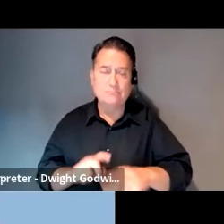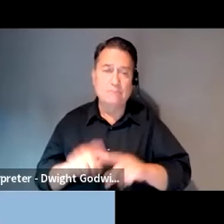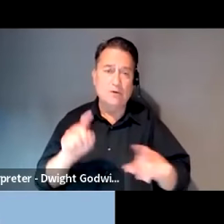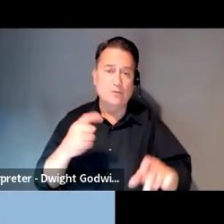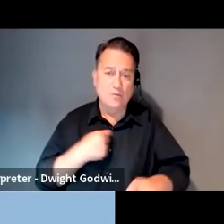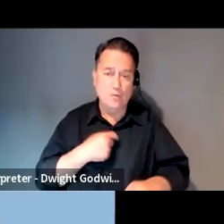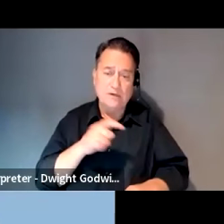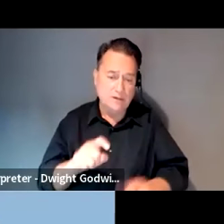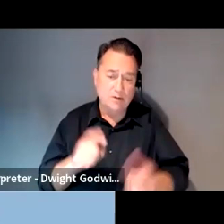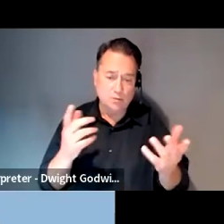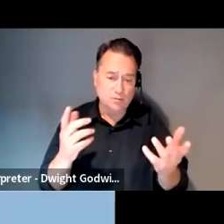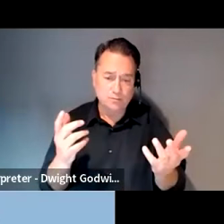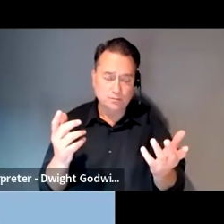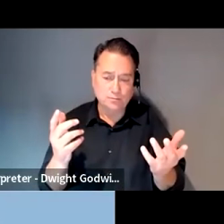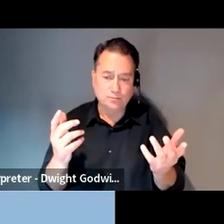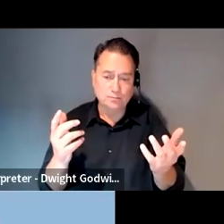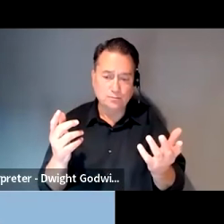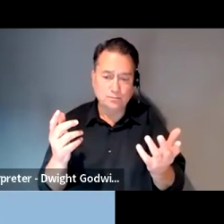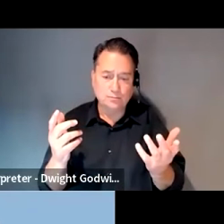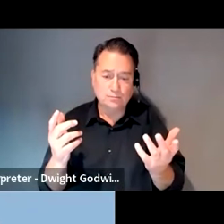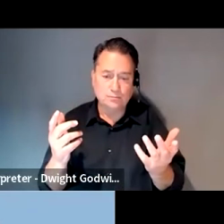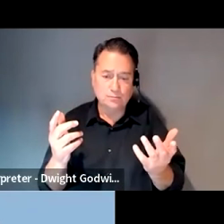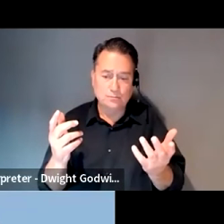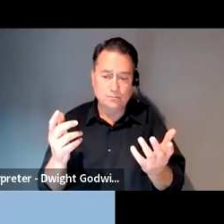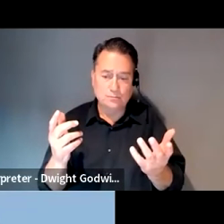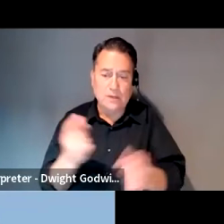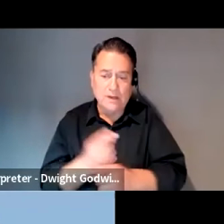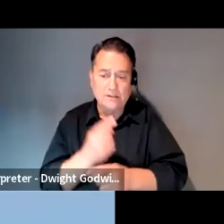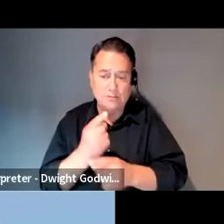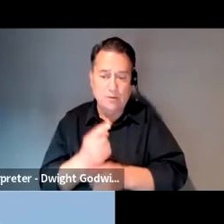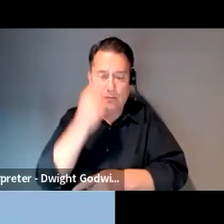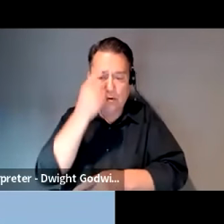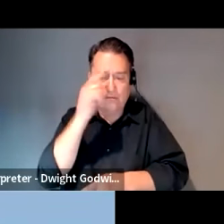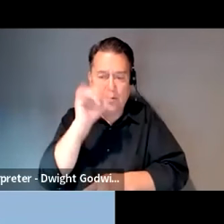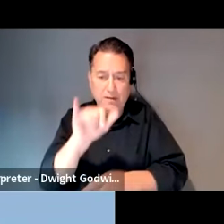and is appropriate for the person and the family.